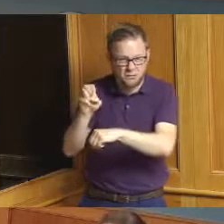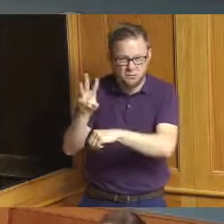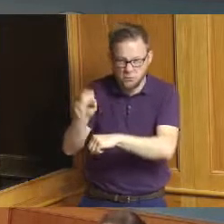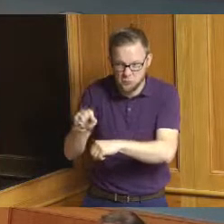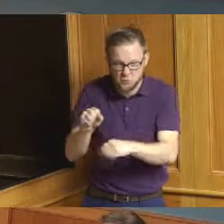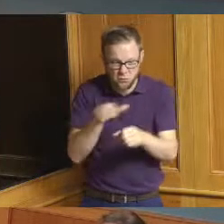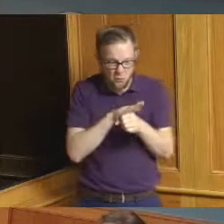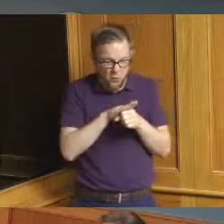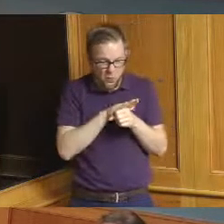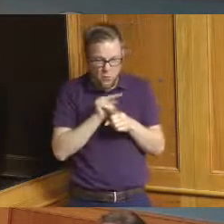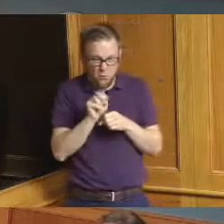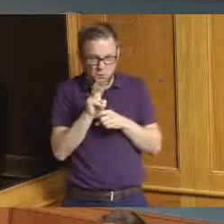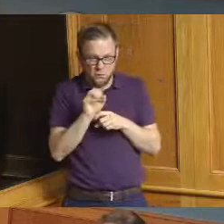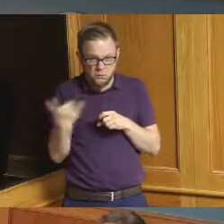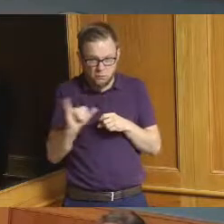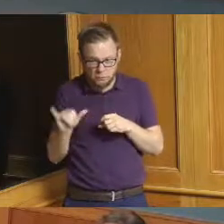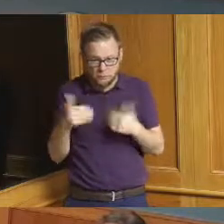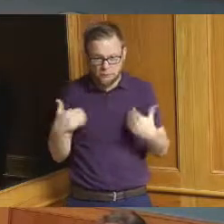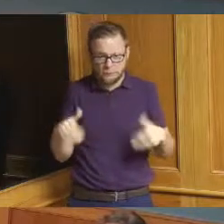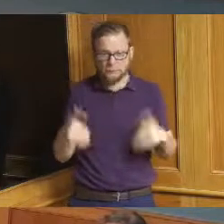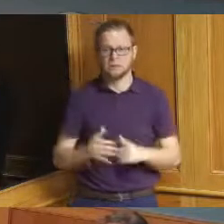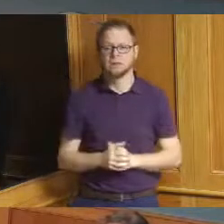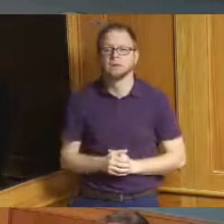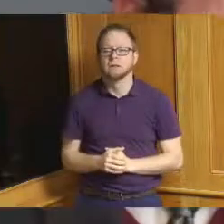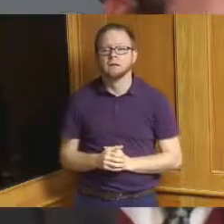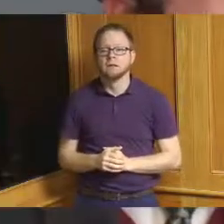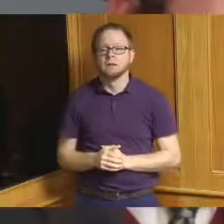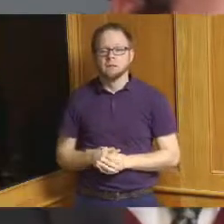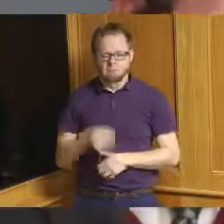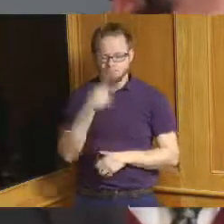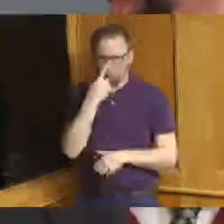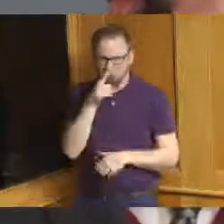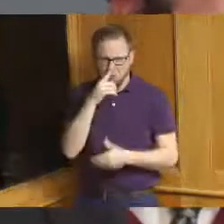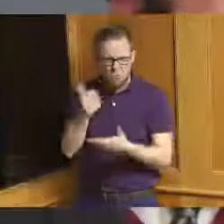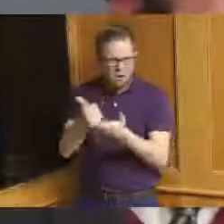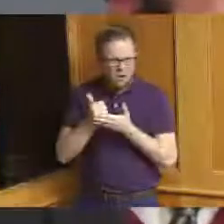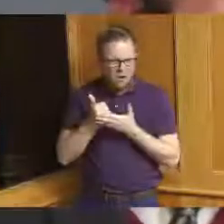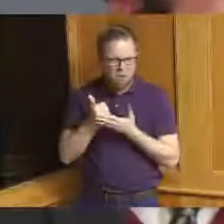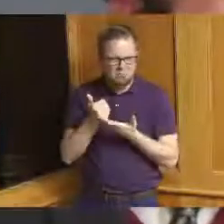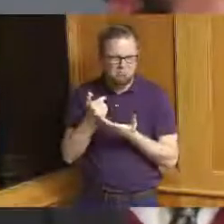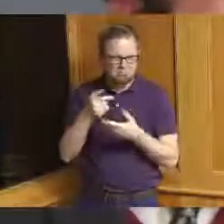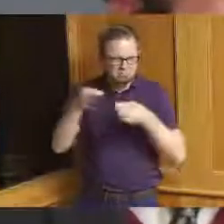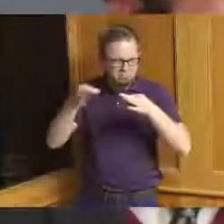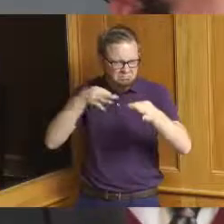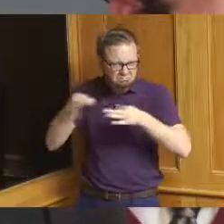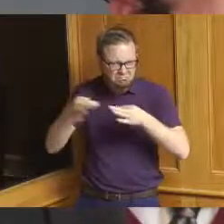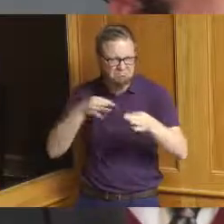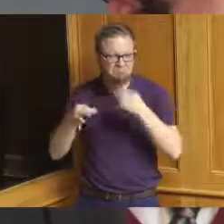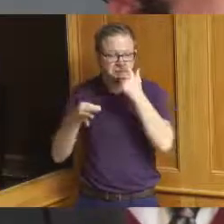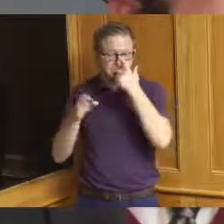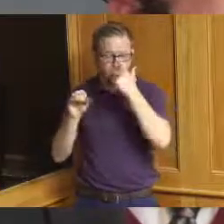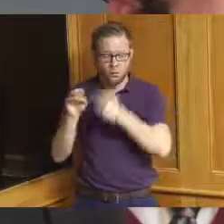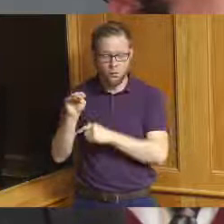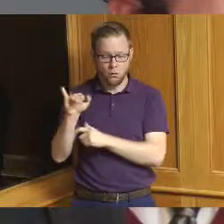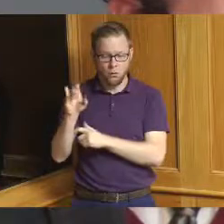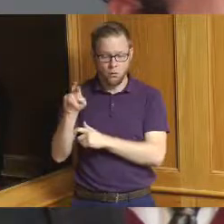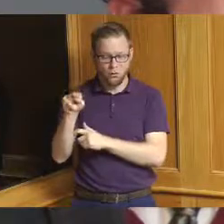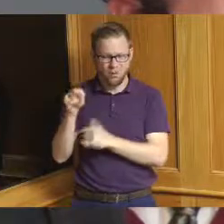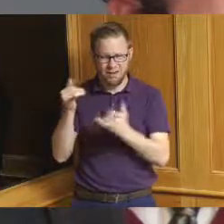so could you help us better understand that with omicron spreading more quickly it seems than delta